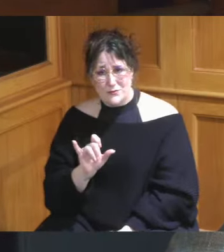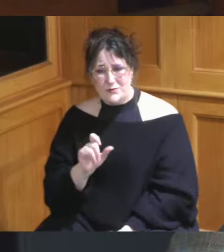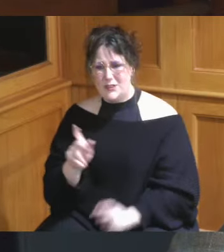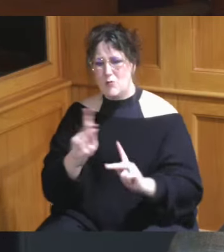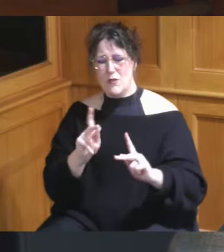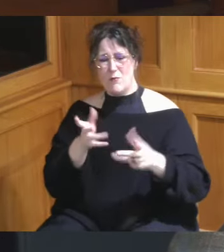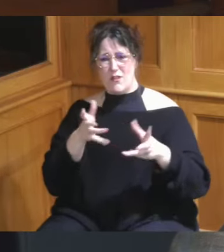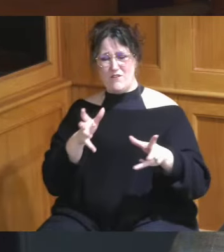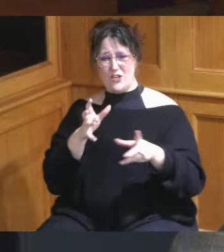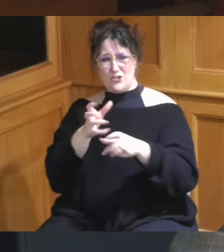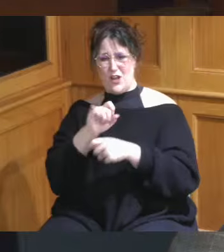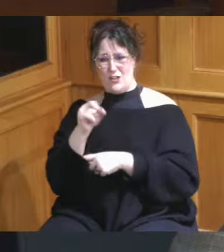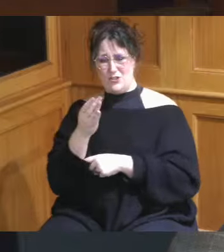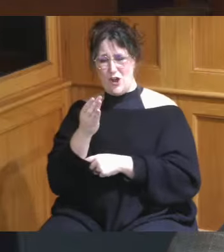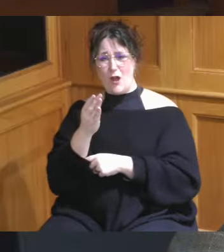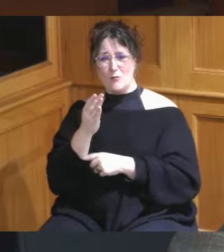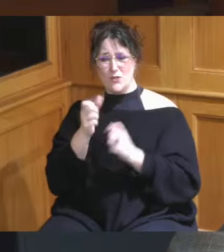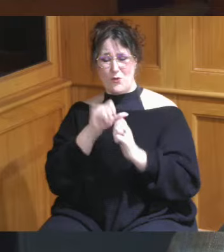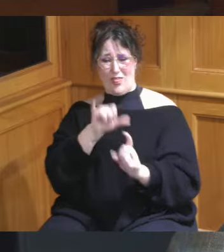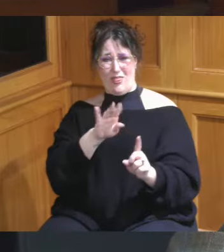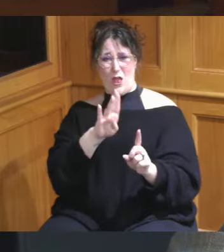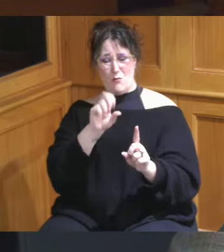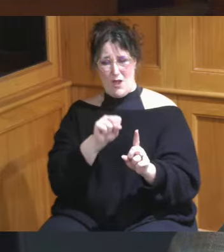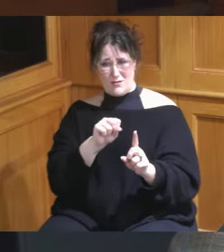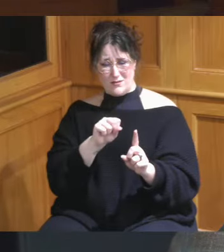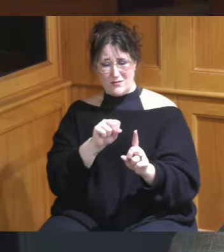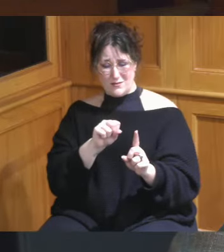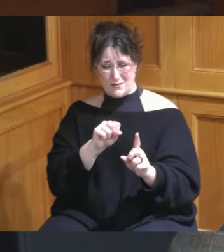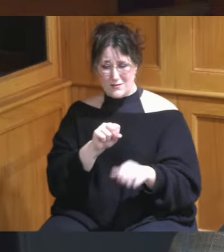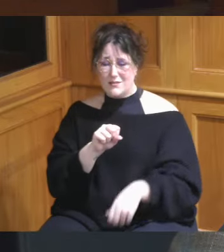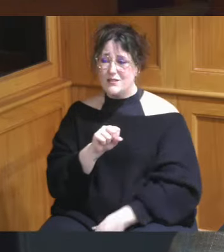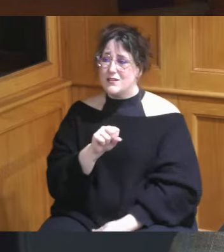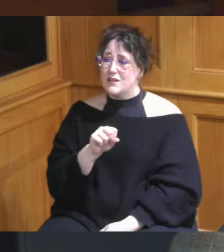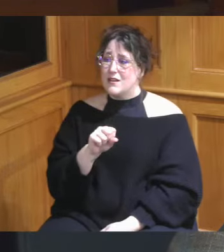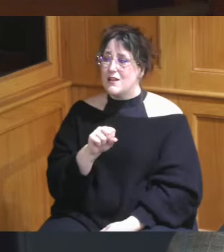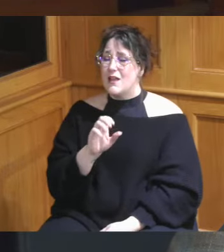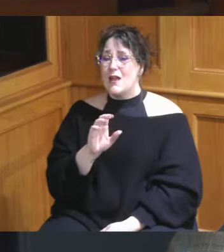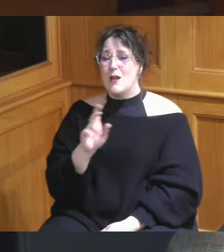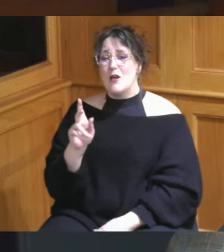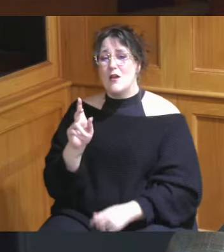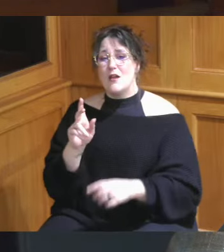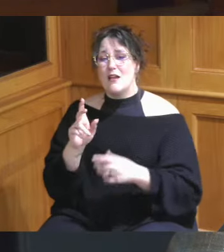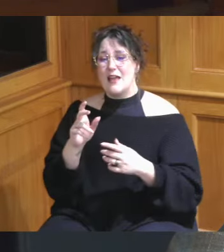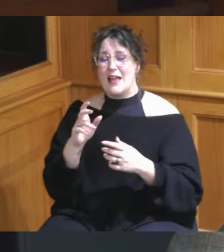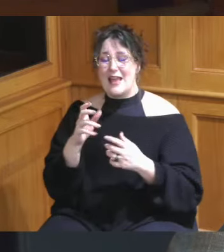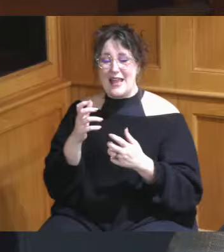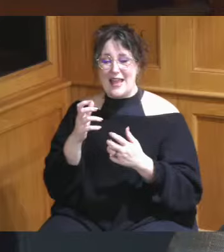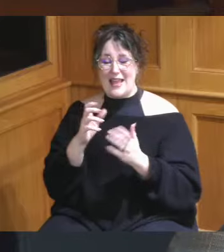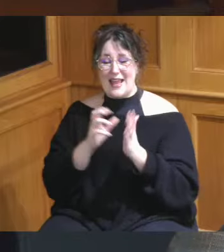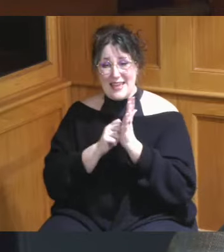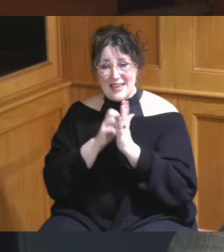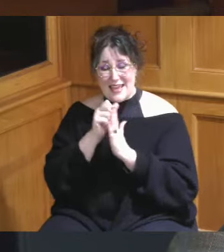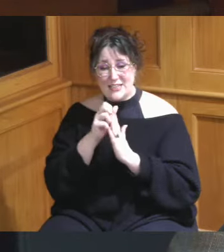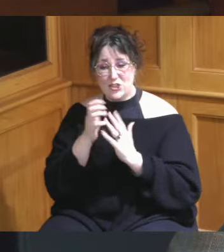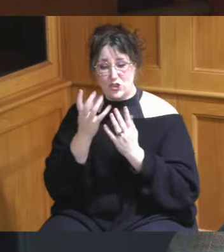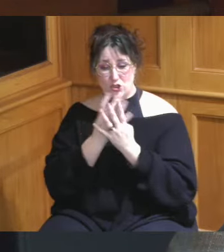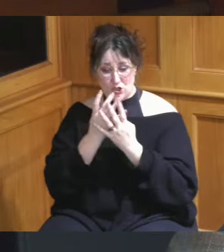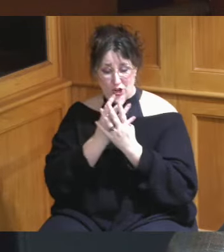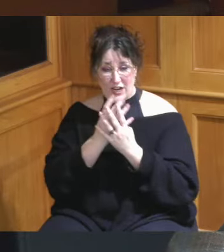being on that bus. people have had their lives saved cancer screenings from that bus. So many